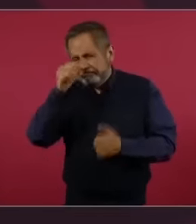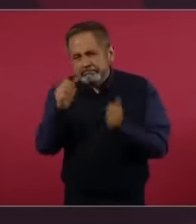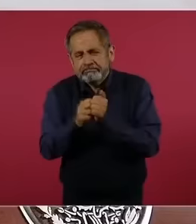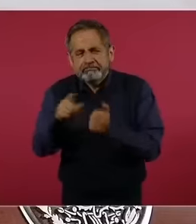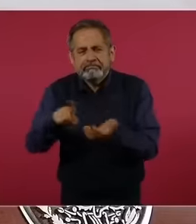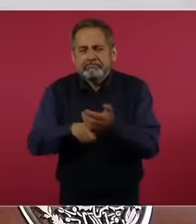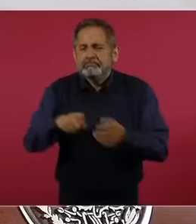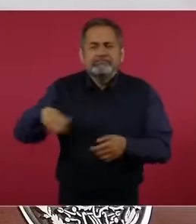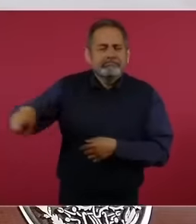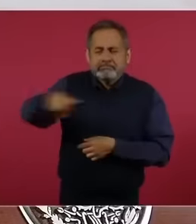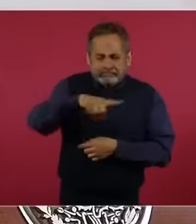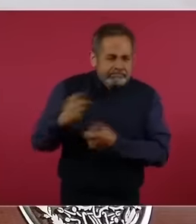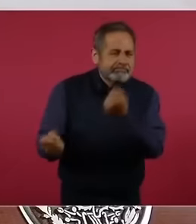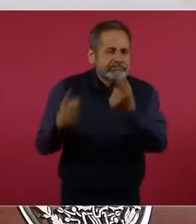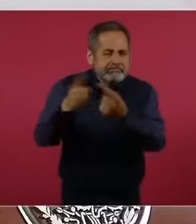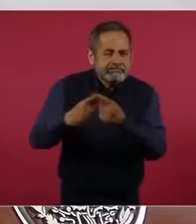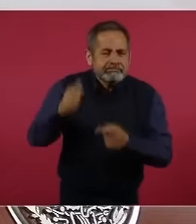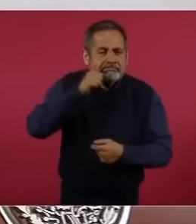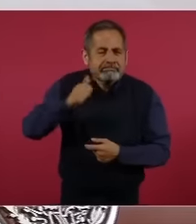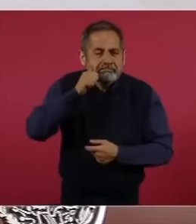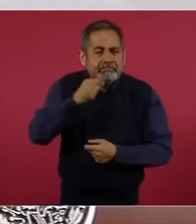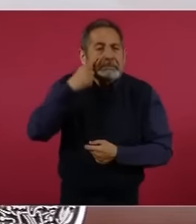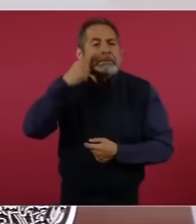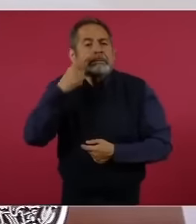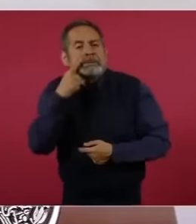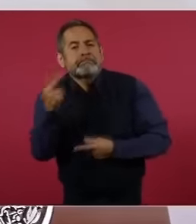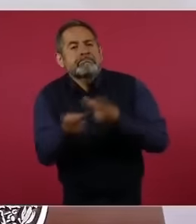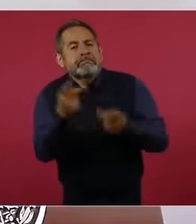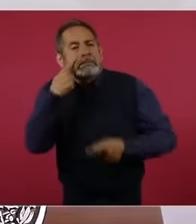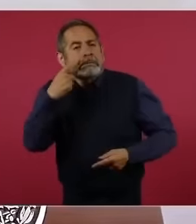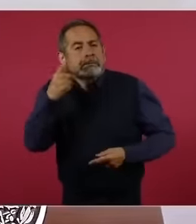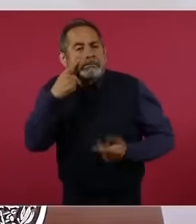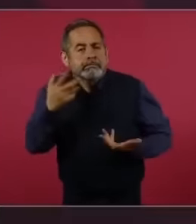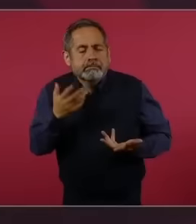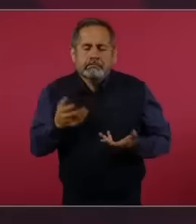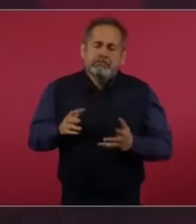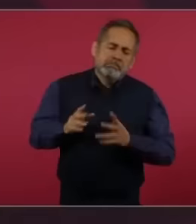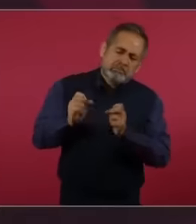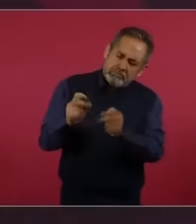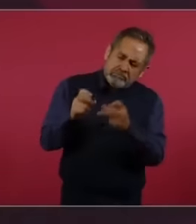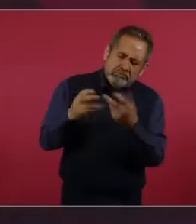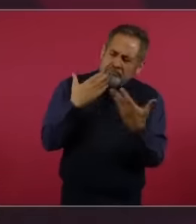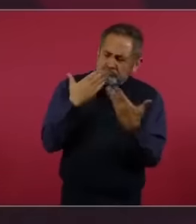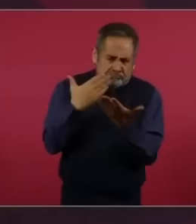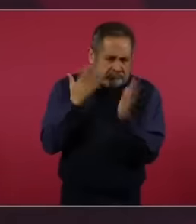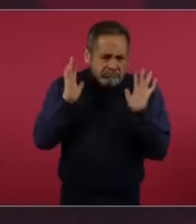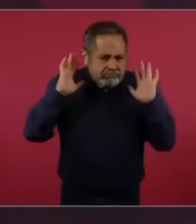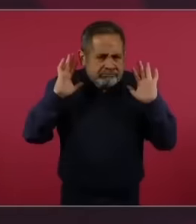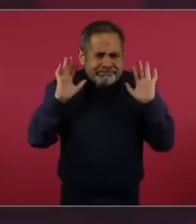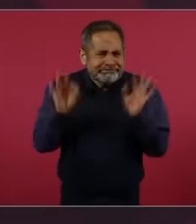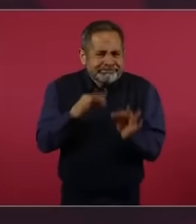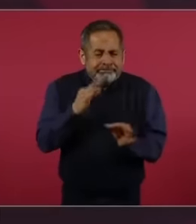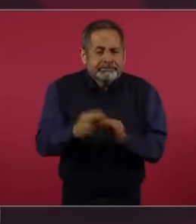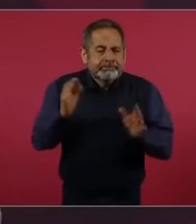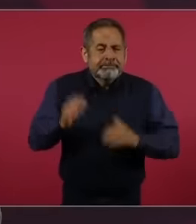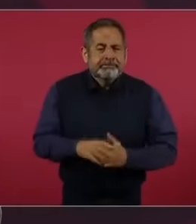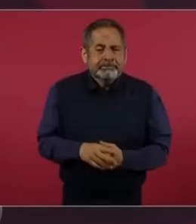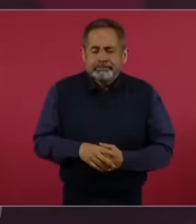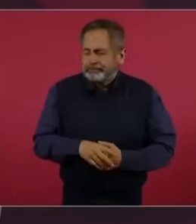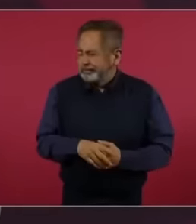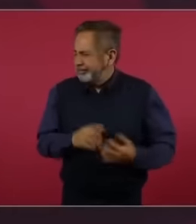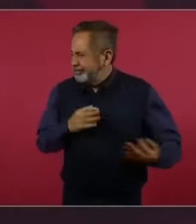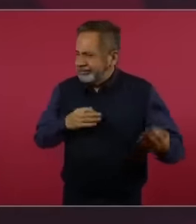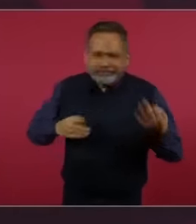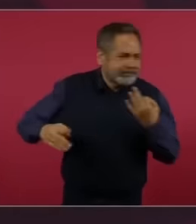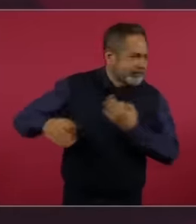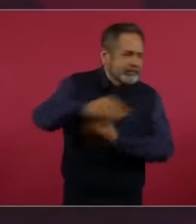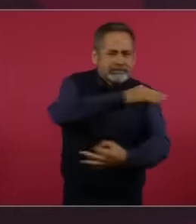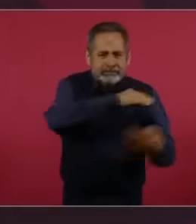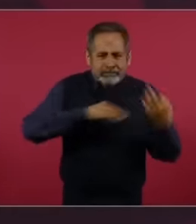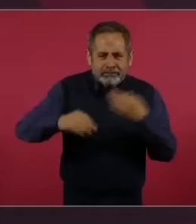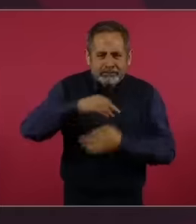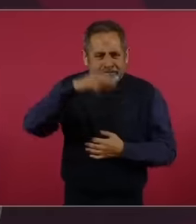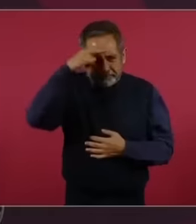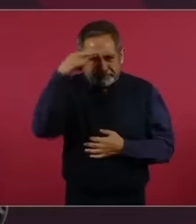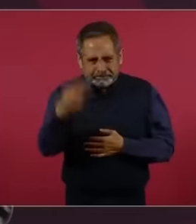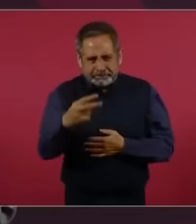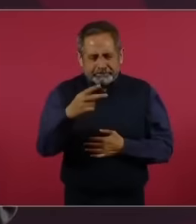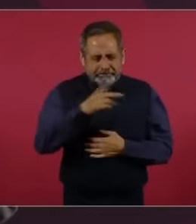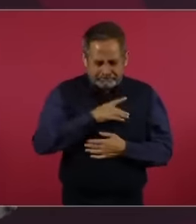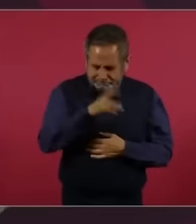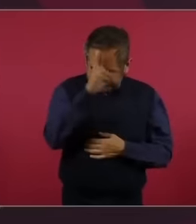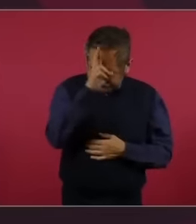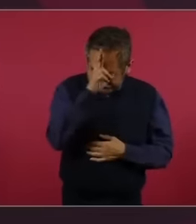there are always questions. I respect all Mexicans. I thank